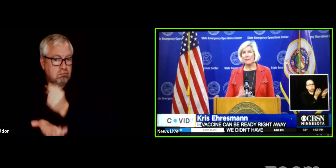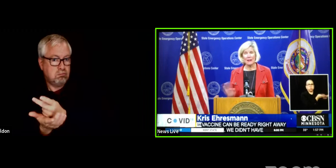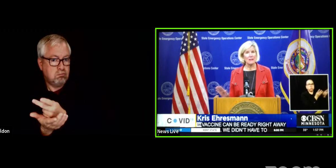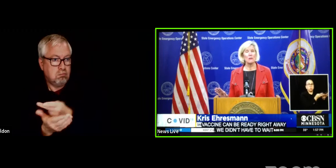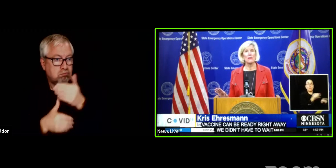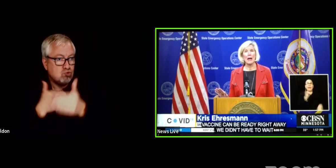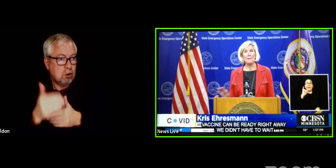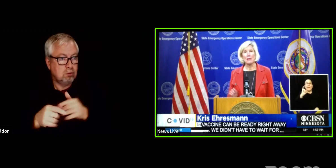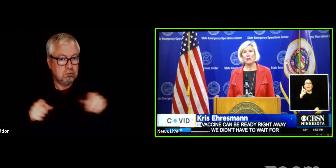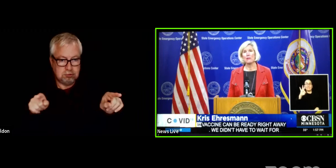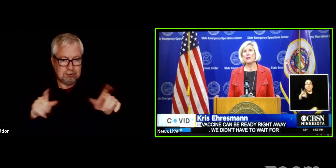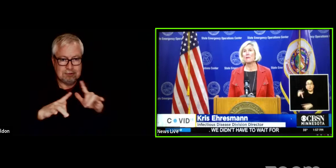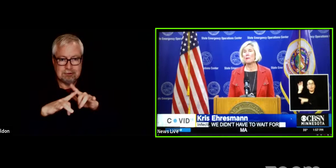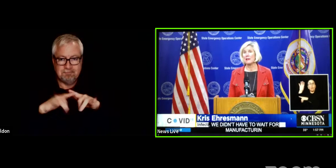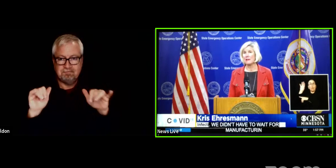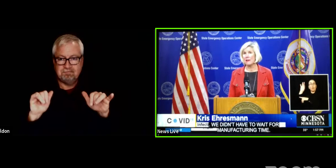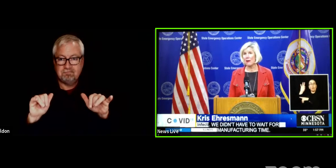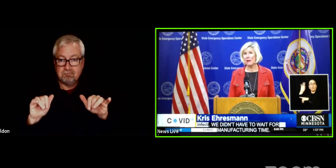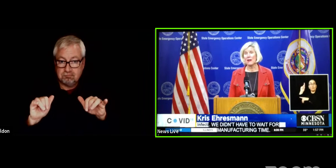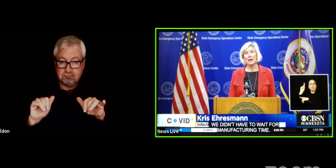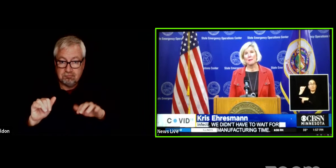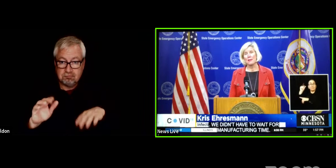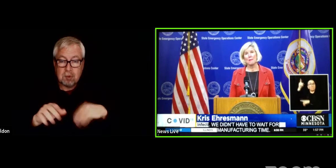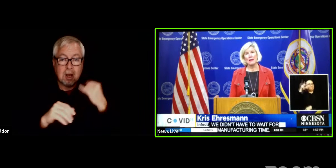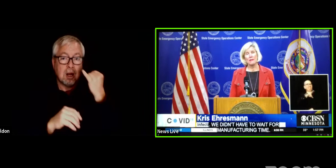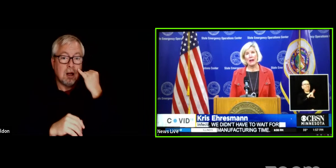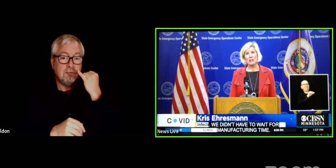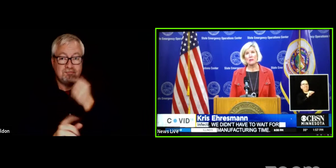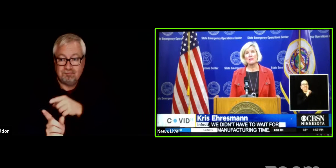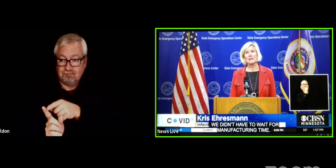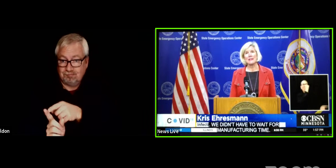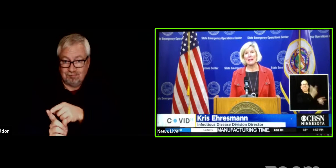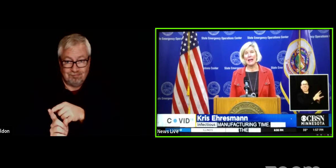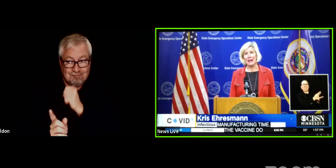THAT VACCINE WILL NOT BE USED AND WILL BE DISCARDED BUT THE MANUFACTURERS DIDN'T HAVE